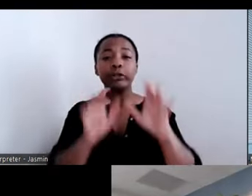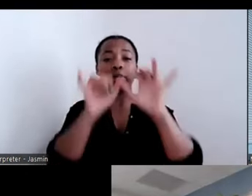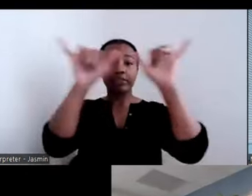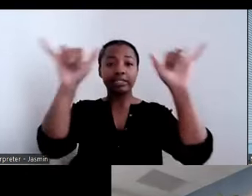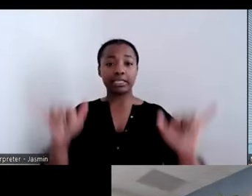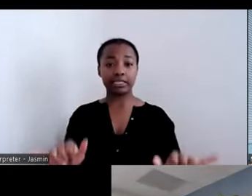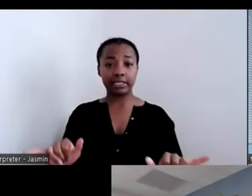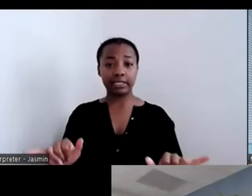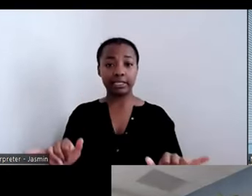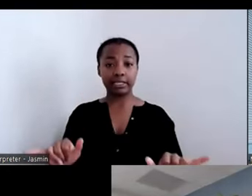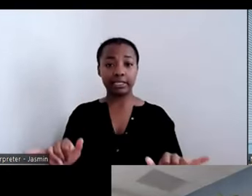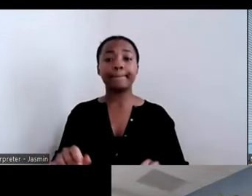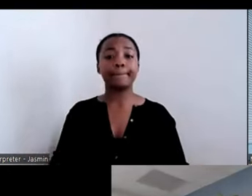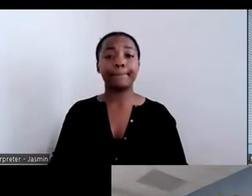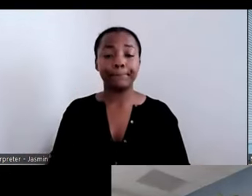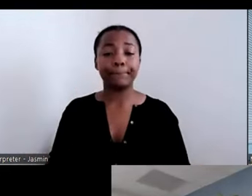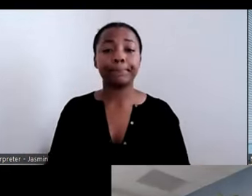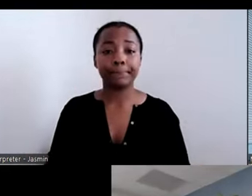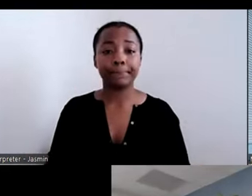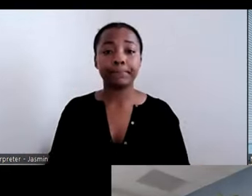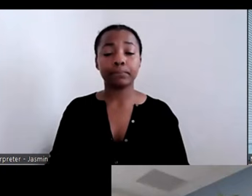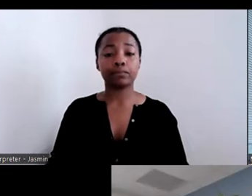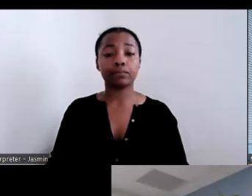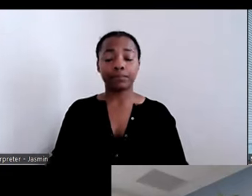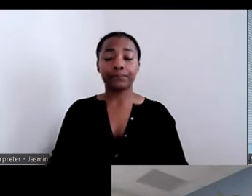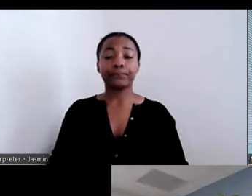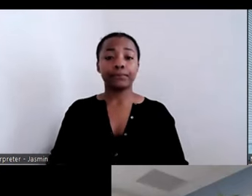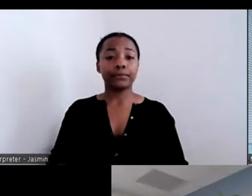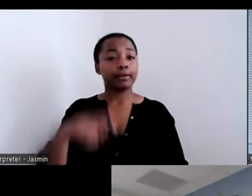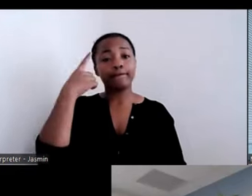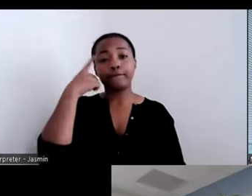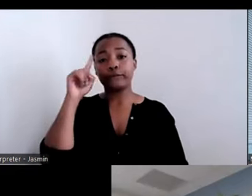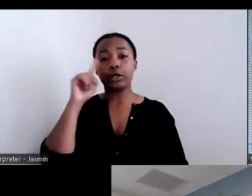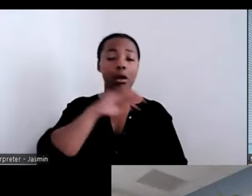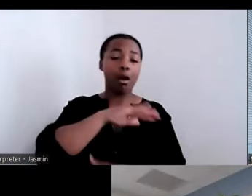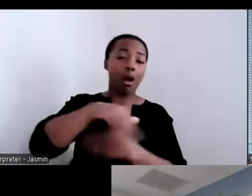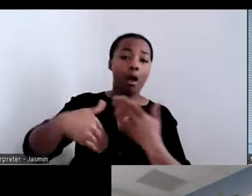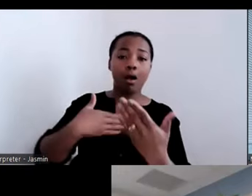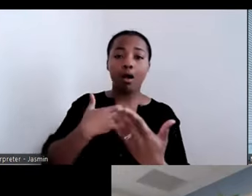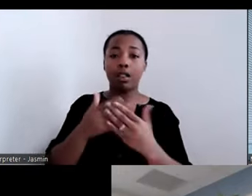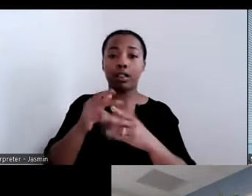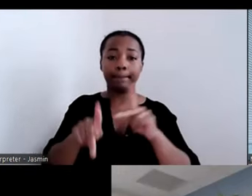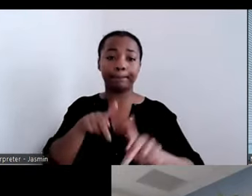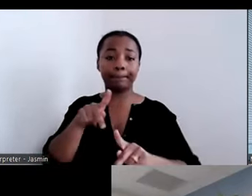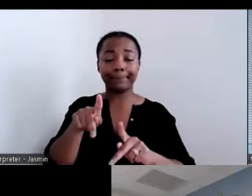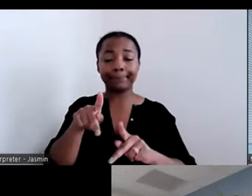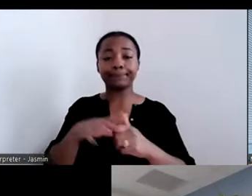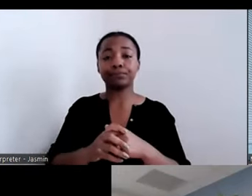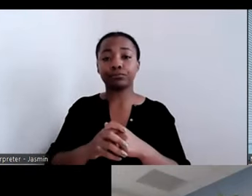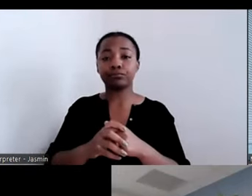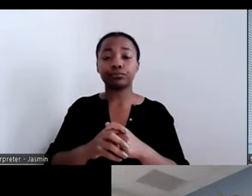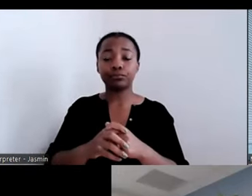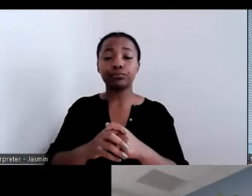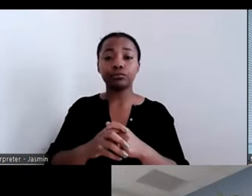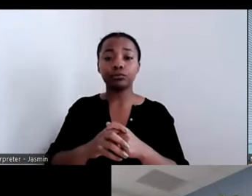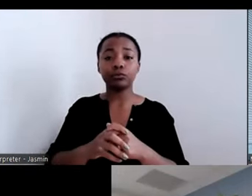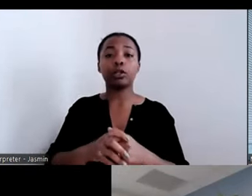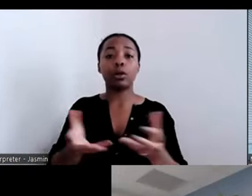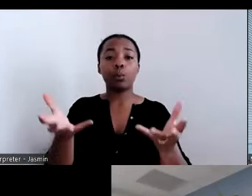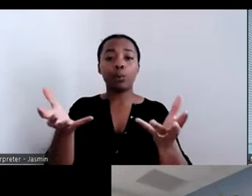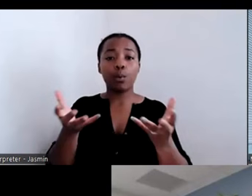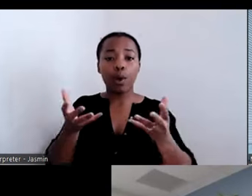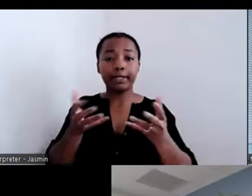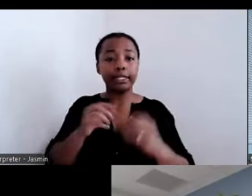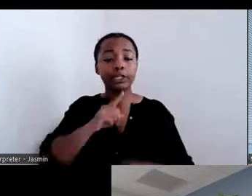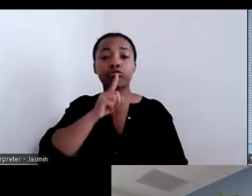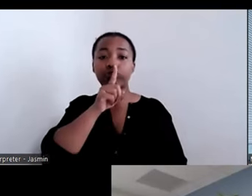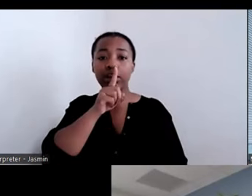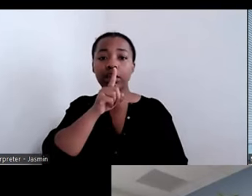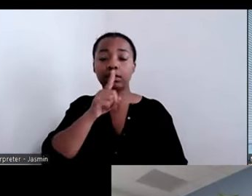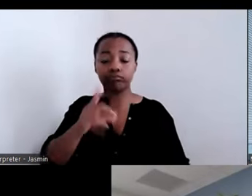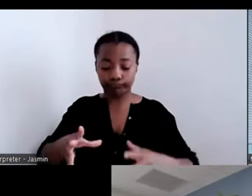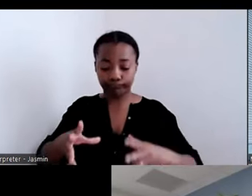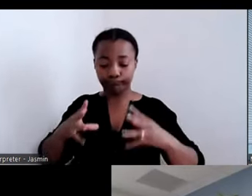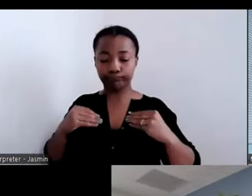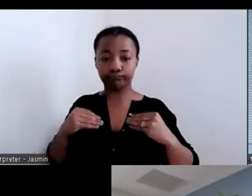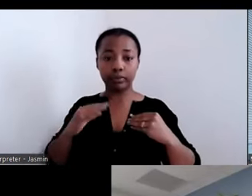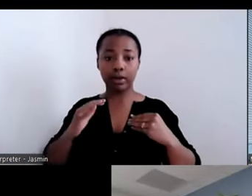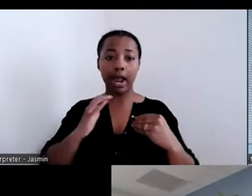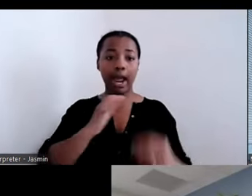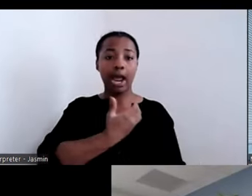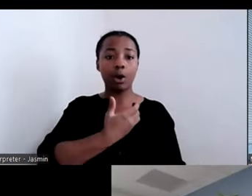system across all populations to really live our practice of having people not only